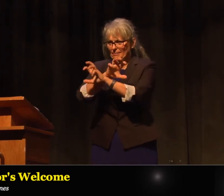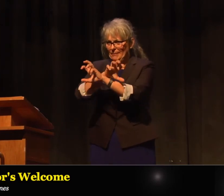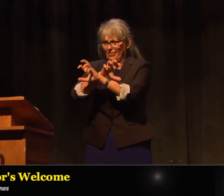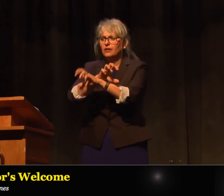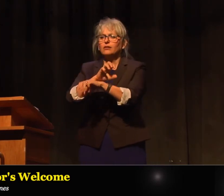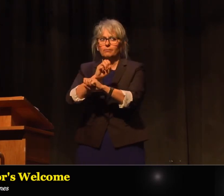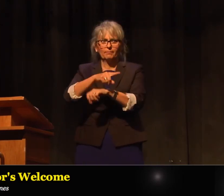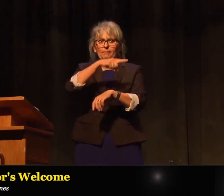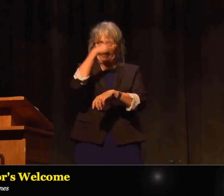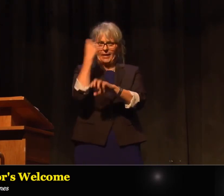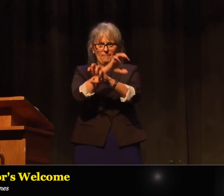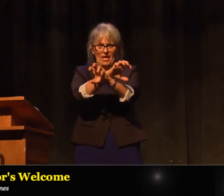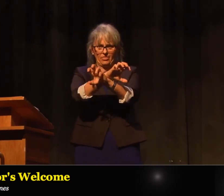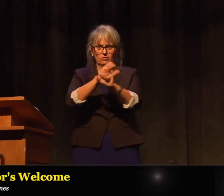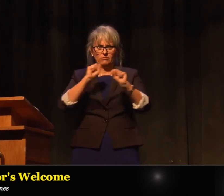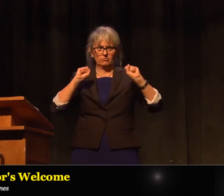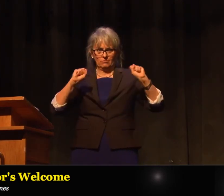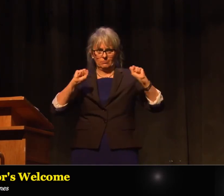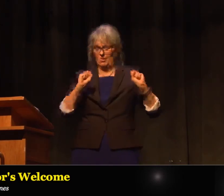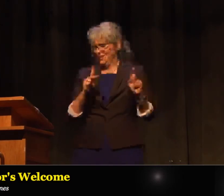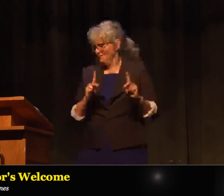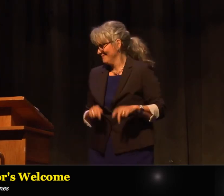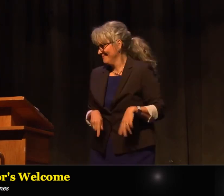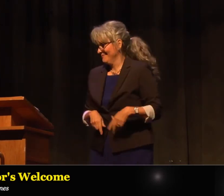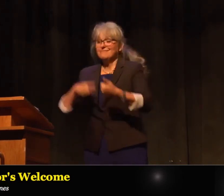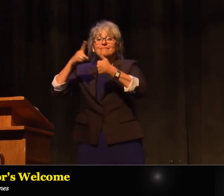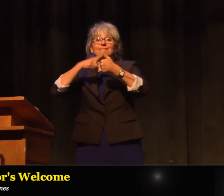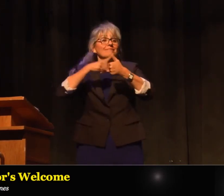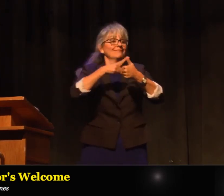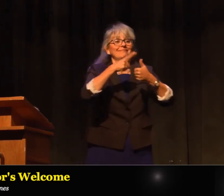Is this the right sign? Black Panther, okay.